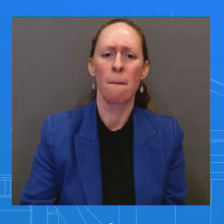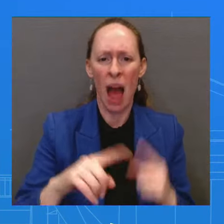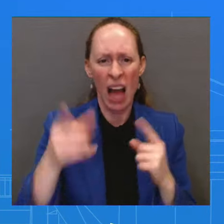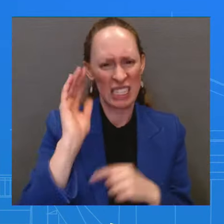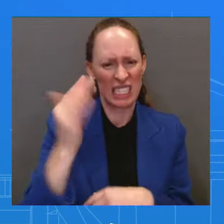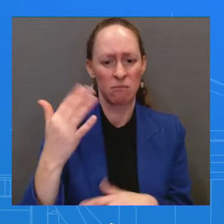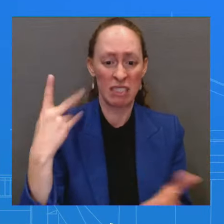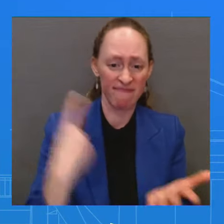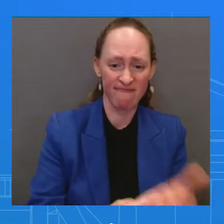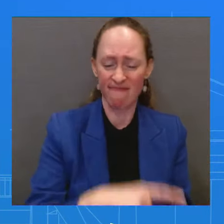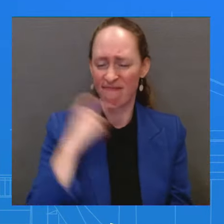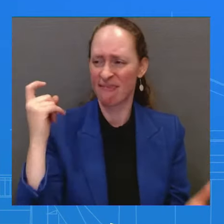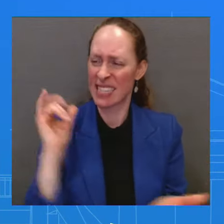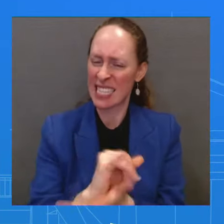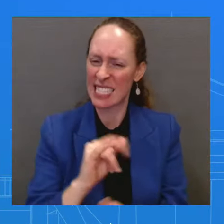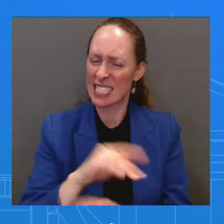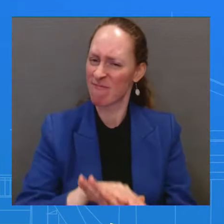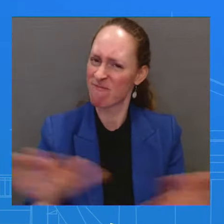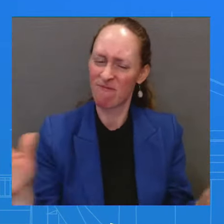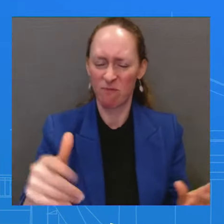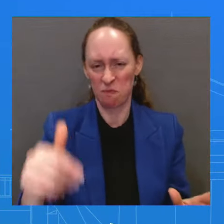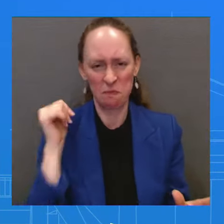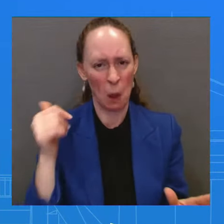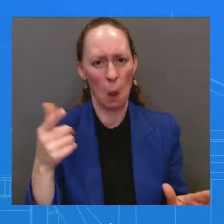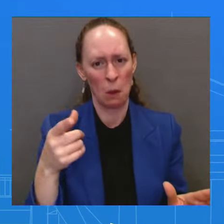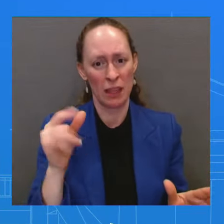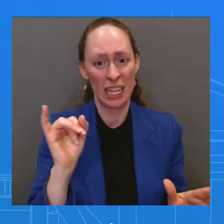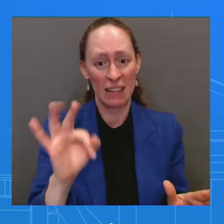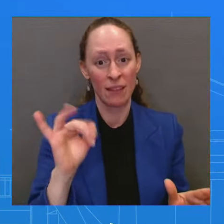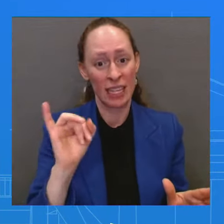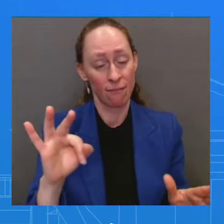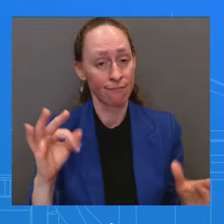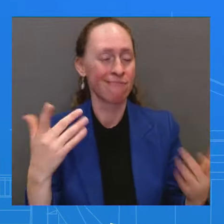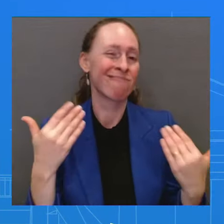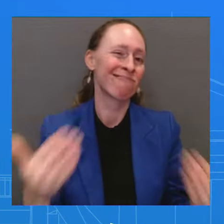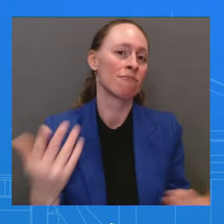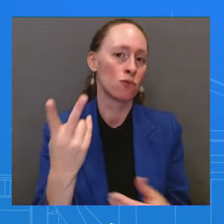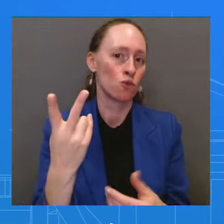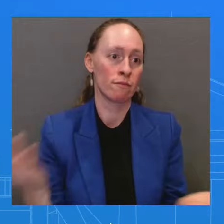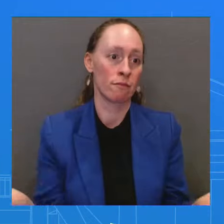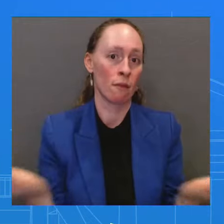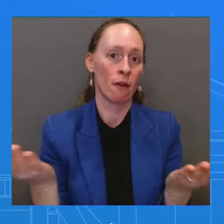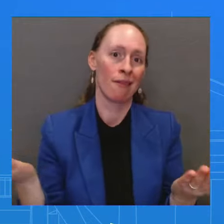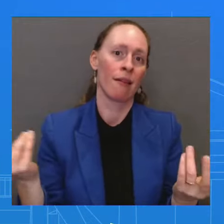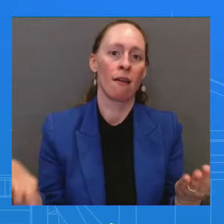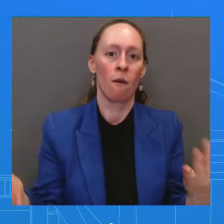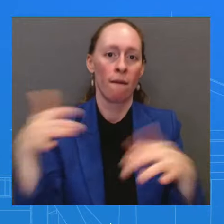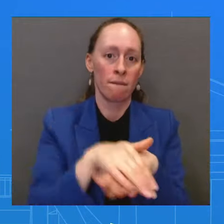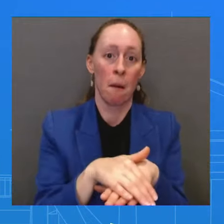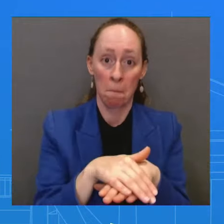You know, he was very clear about this. And we're -- we want to continue to see the support for Ukraine